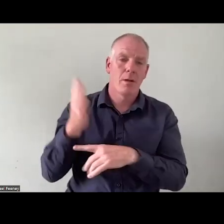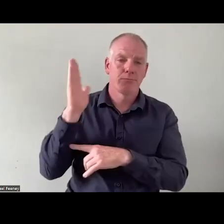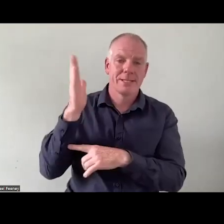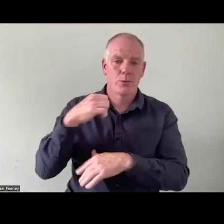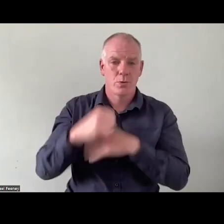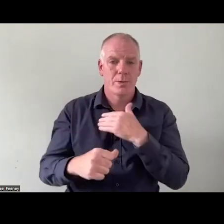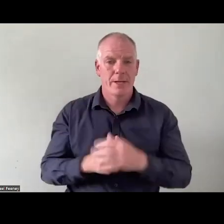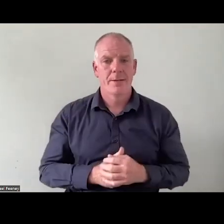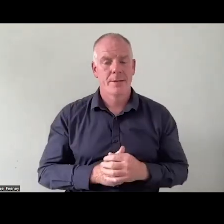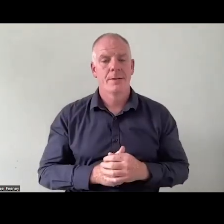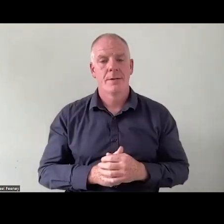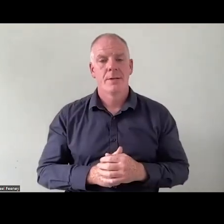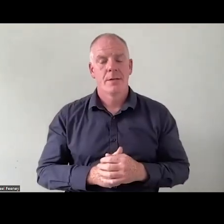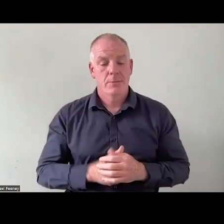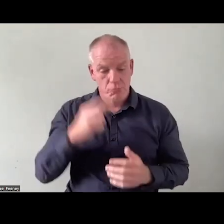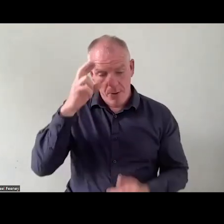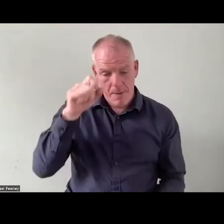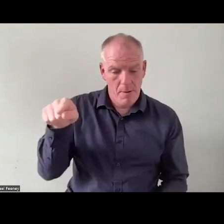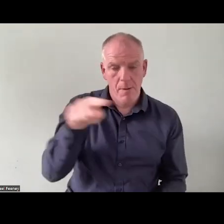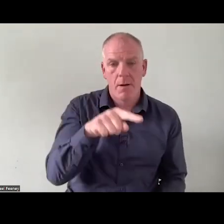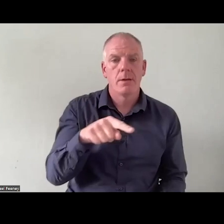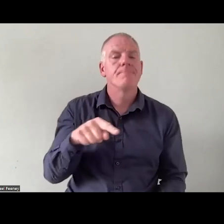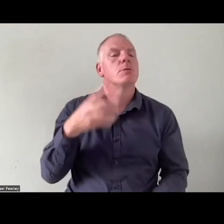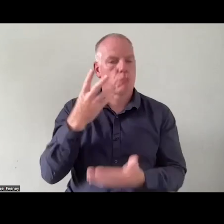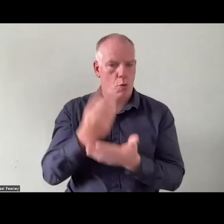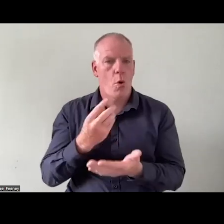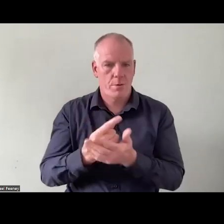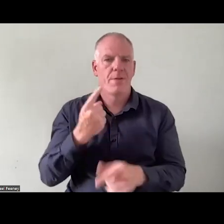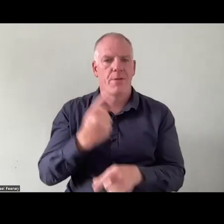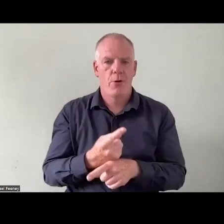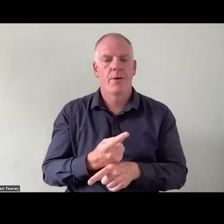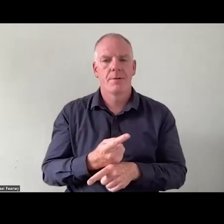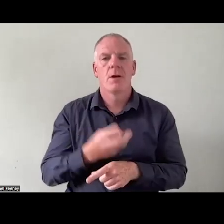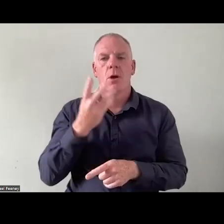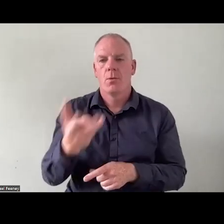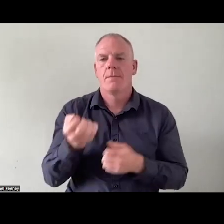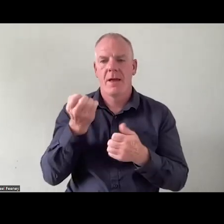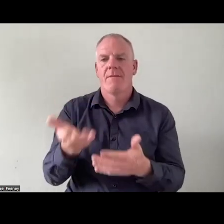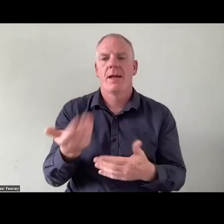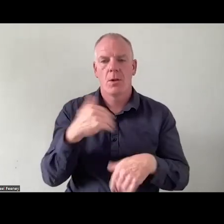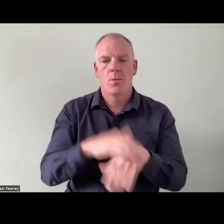Just a reminder that the session is being recorded and will be available on the Arts & Disability website.